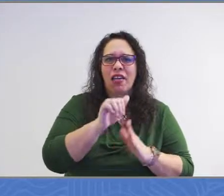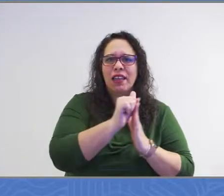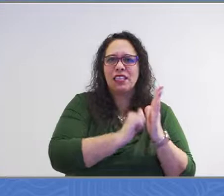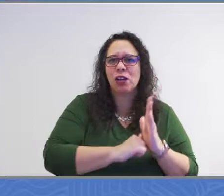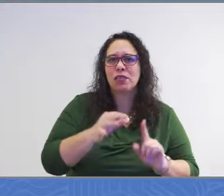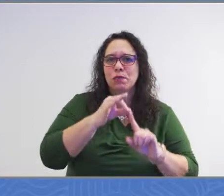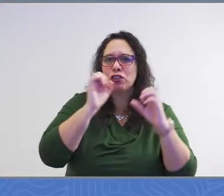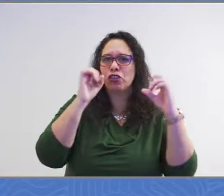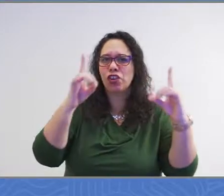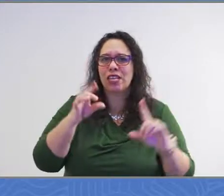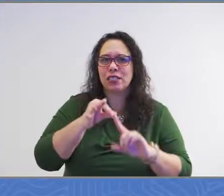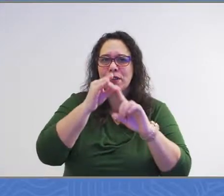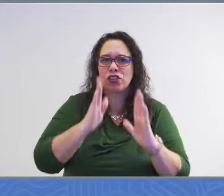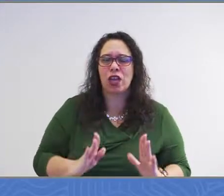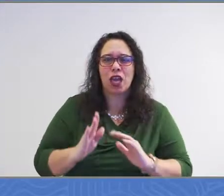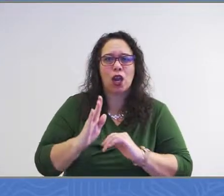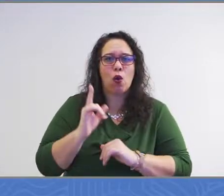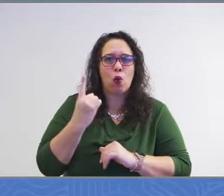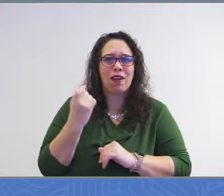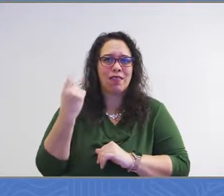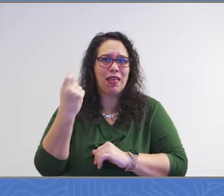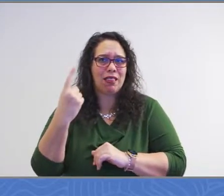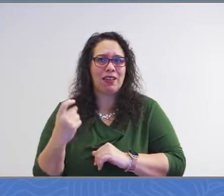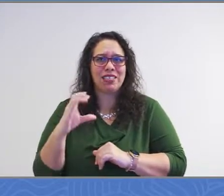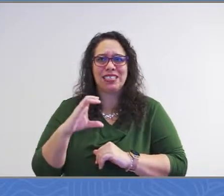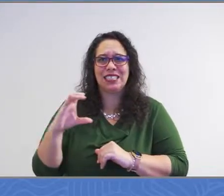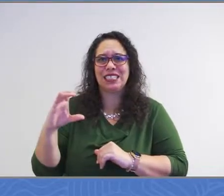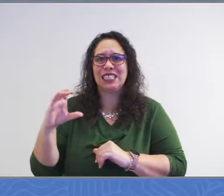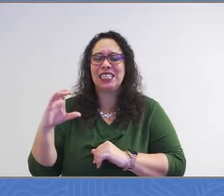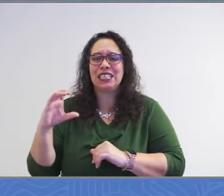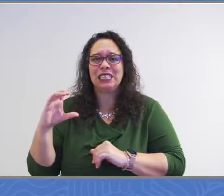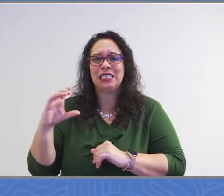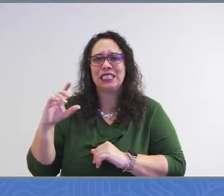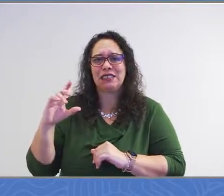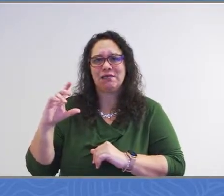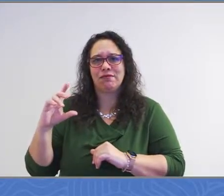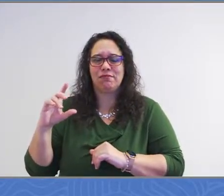and one of the 11 CCT programs scheduled to open January 19.